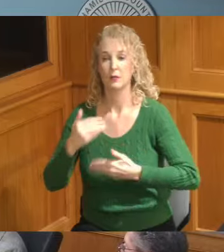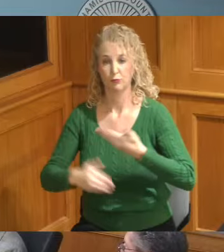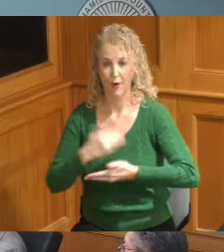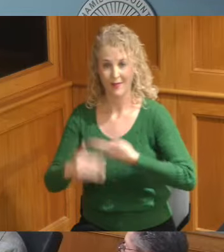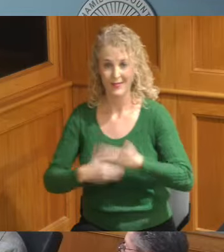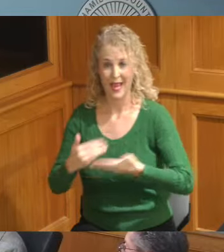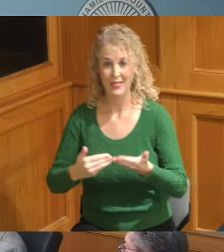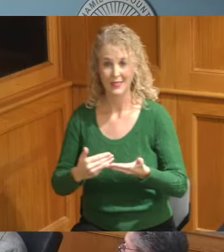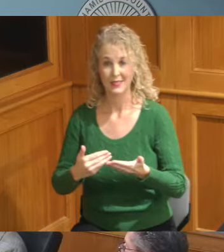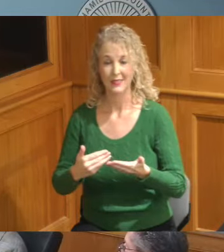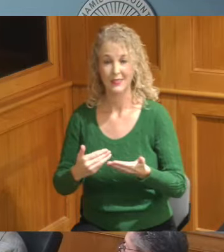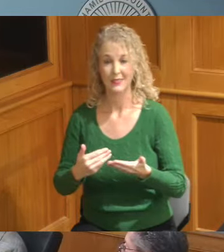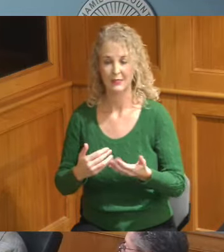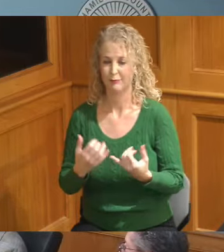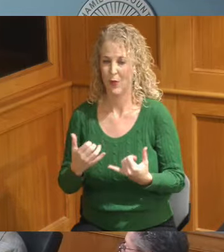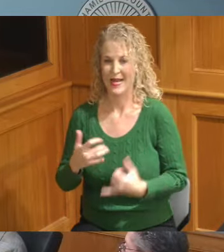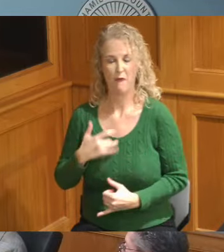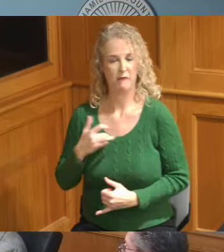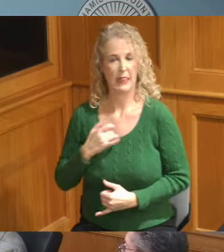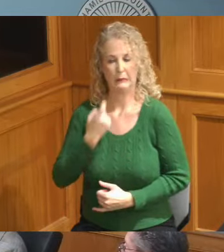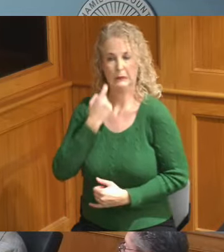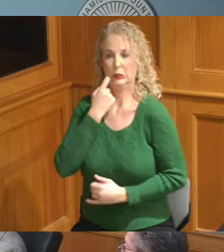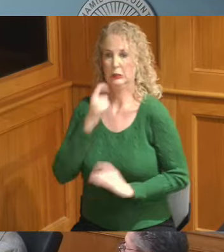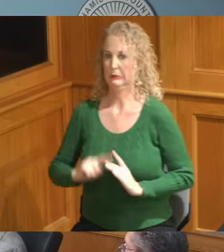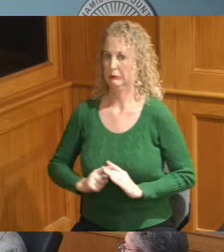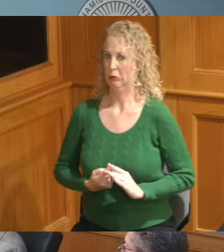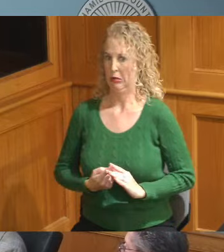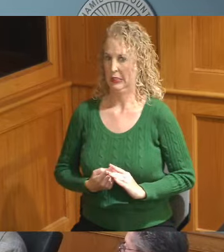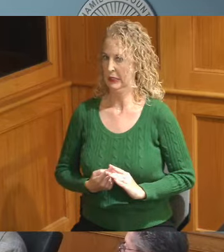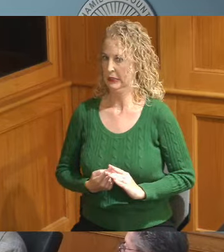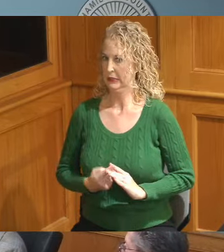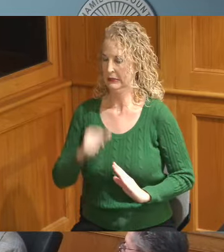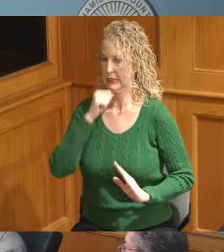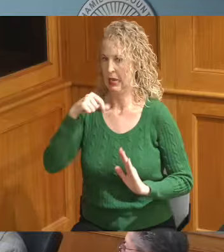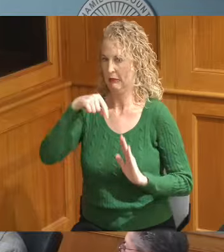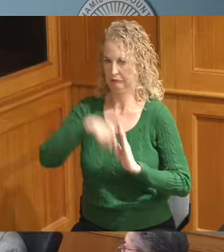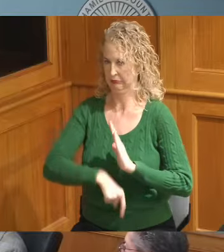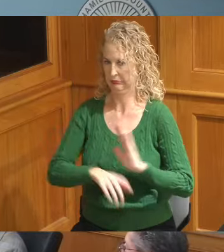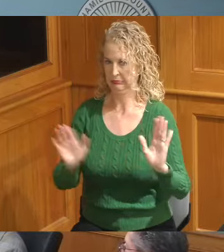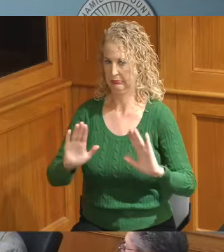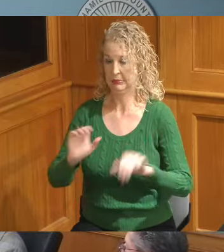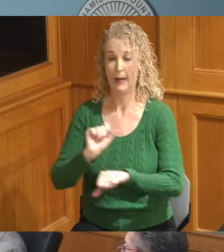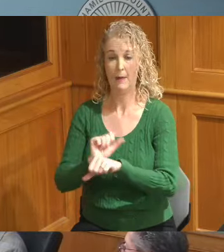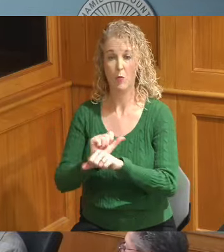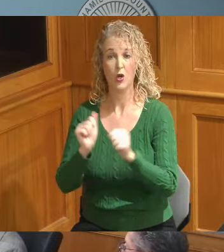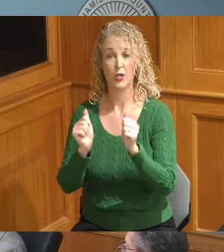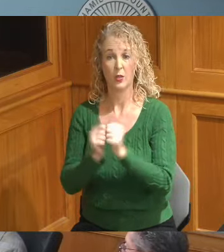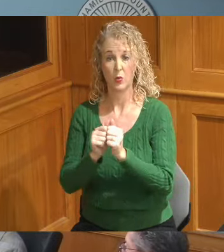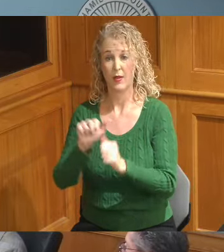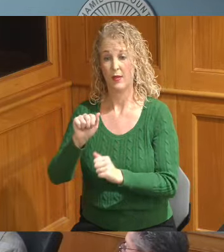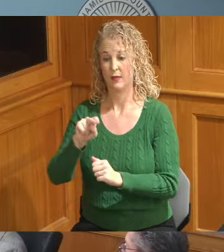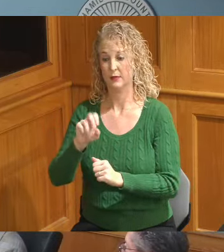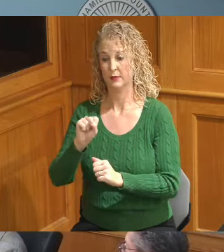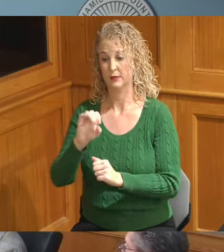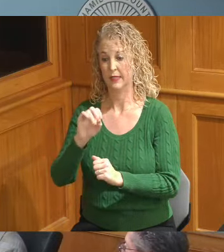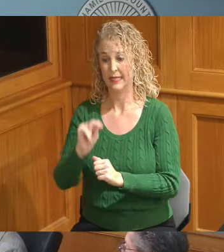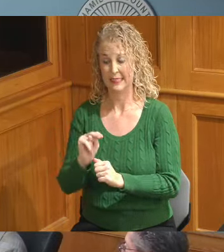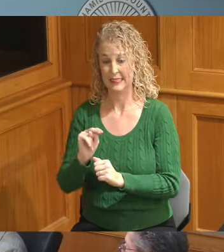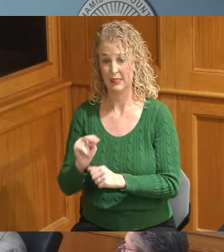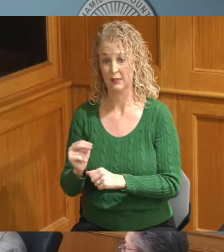very much in the infancy, but but working with Deputy Commissioner Anson where we've started